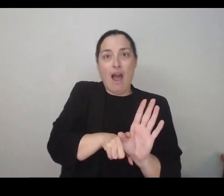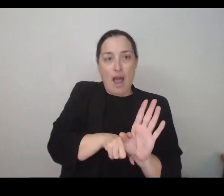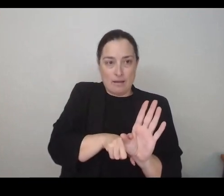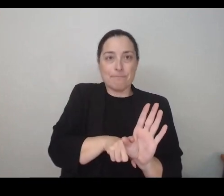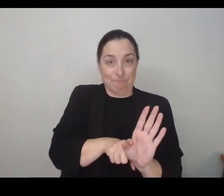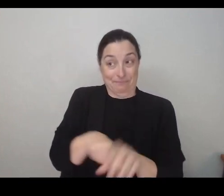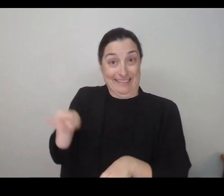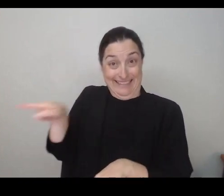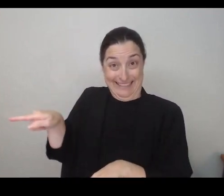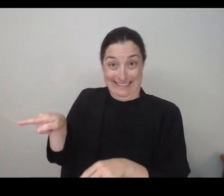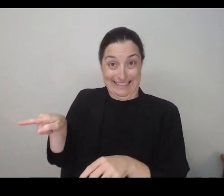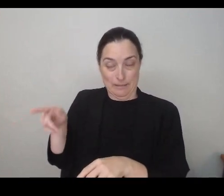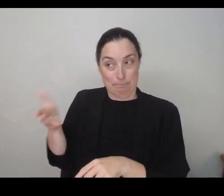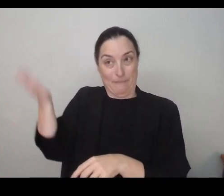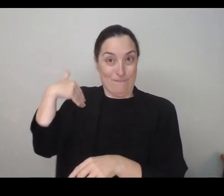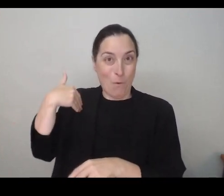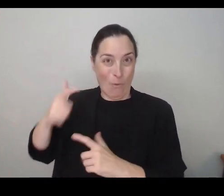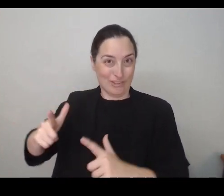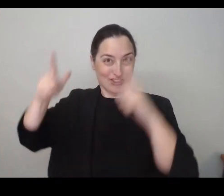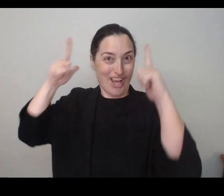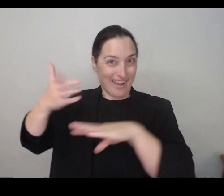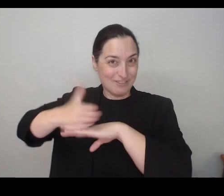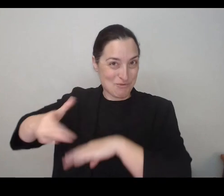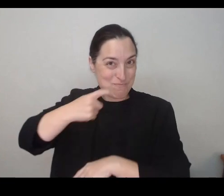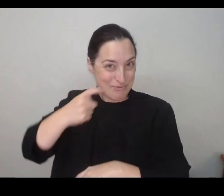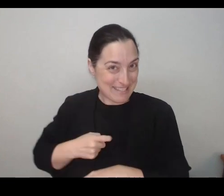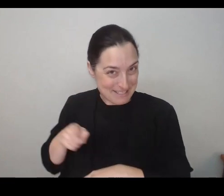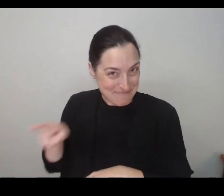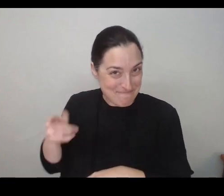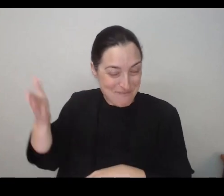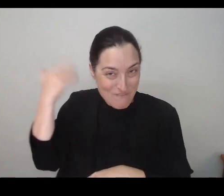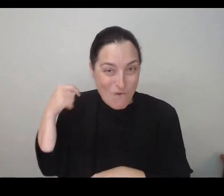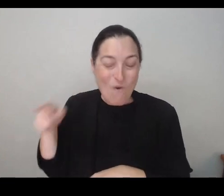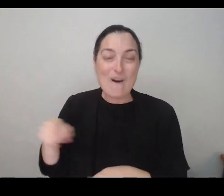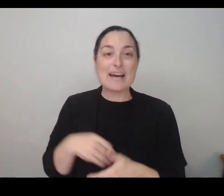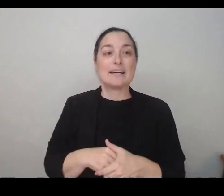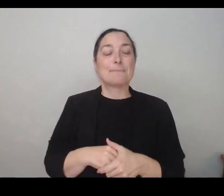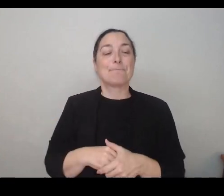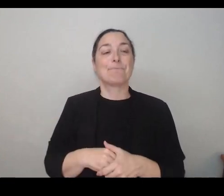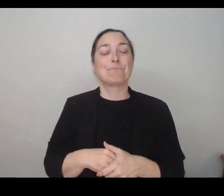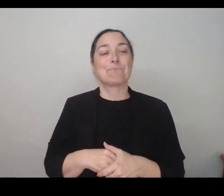of that huge new museum. And the thing is that we are understaffed.